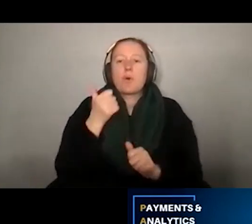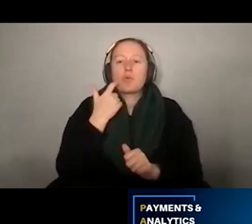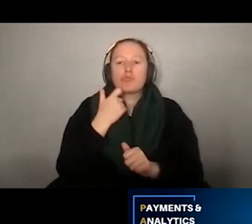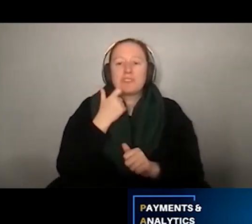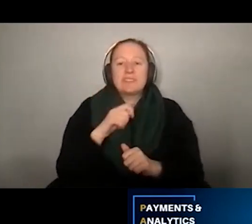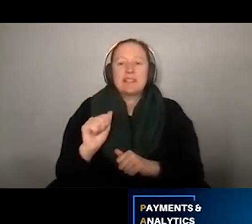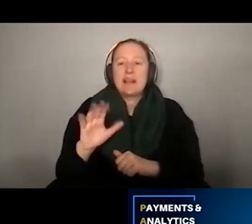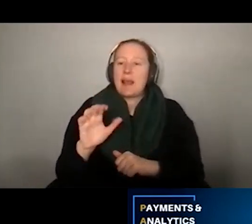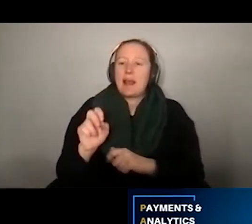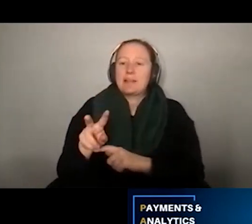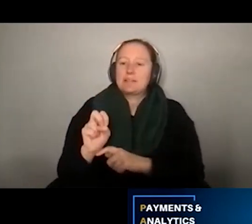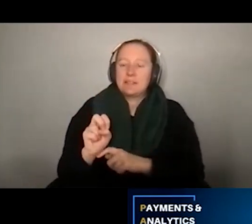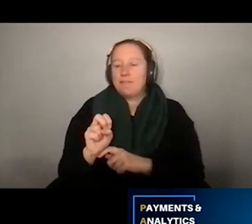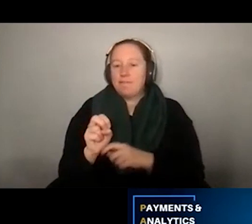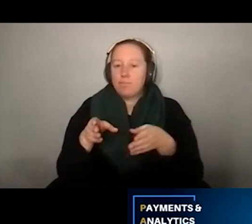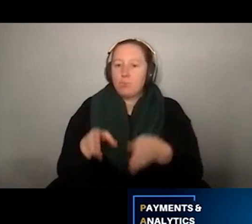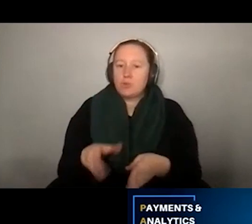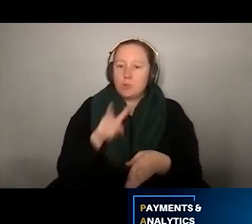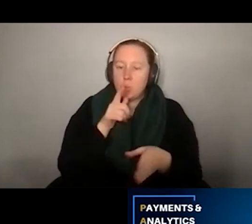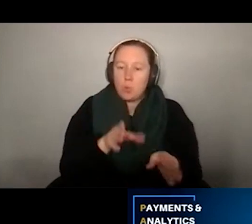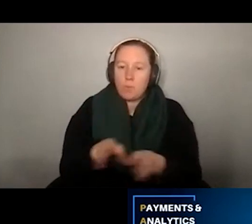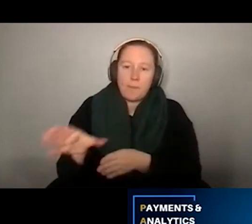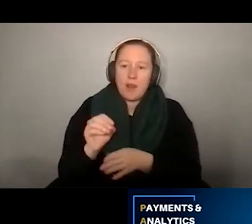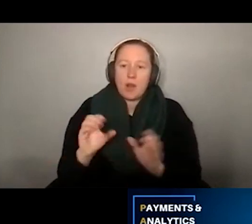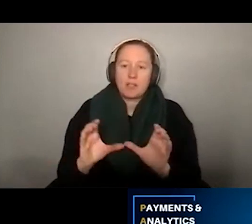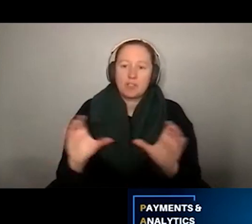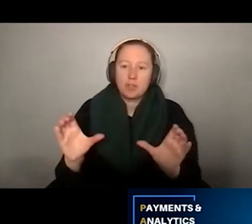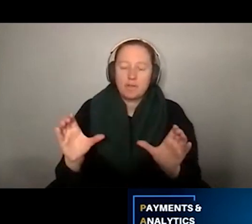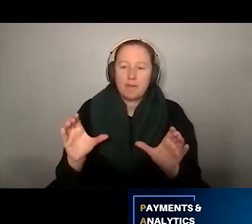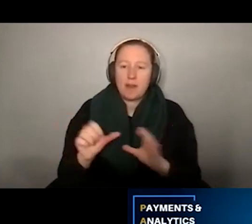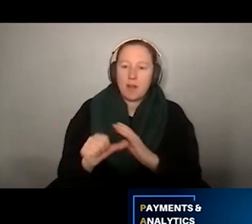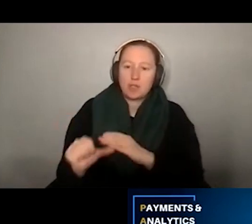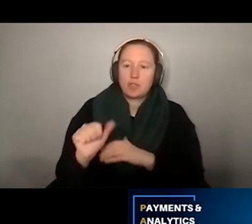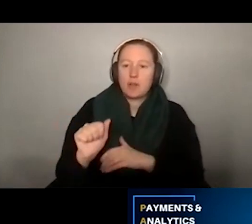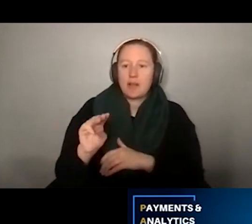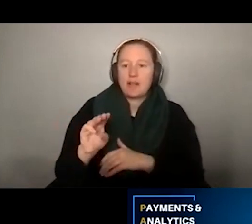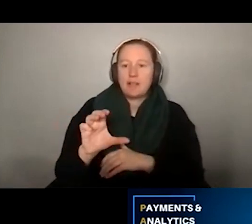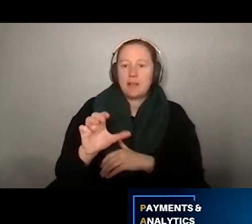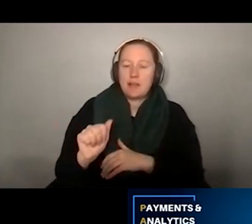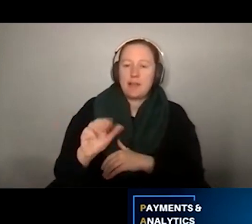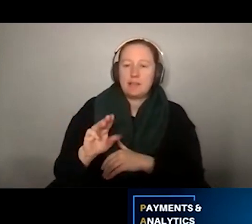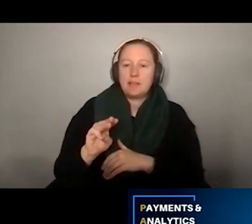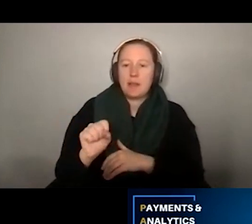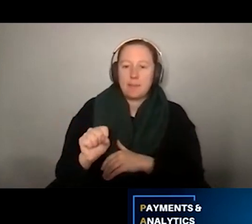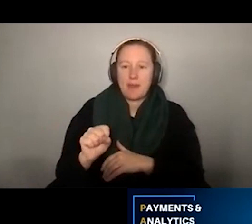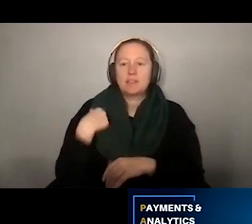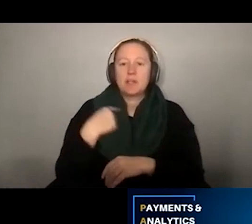prepare, and certifier in ACMS for your organization. We will limit the notification to be sent